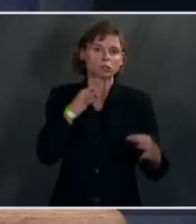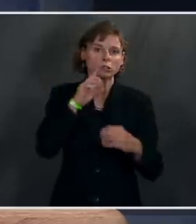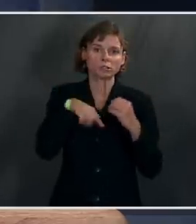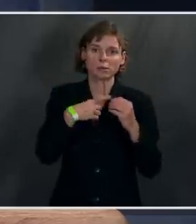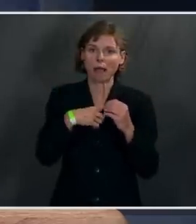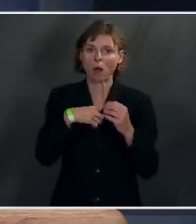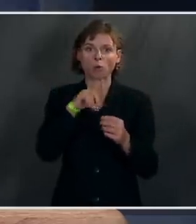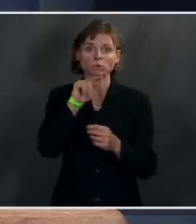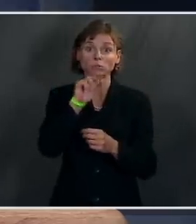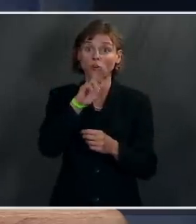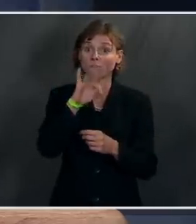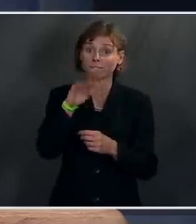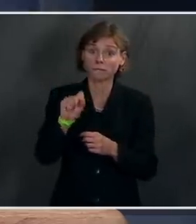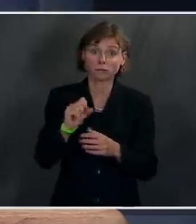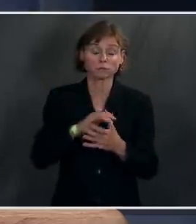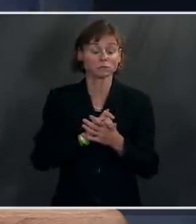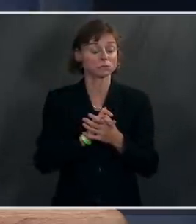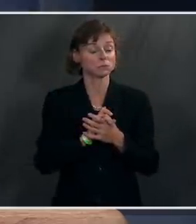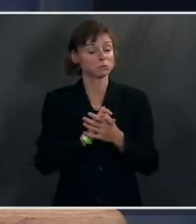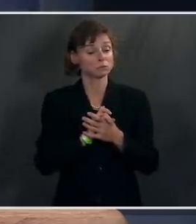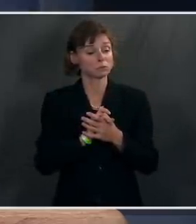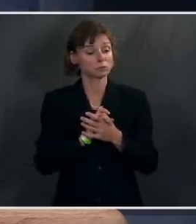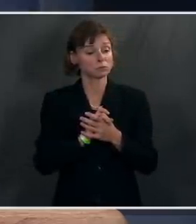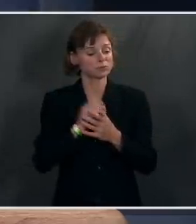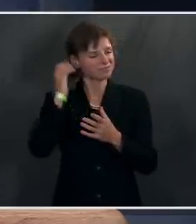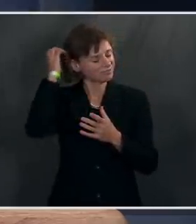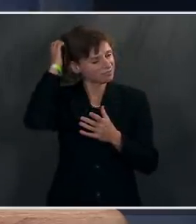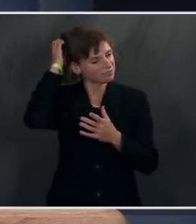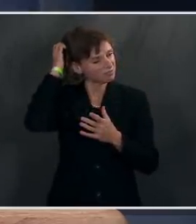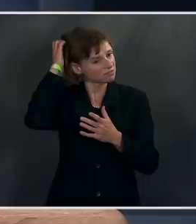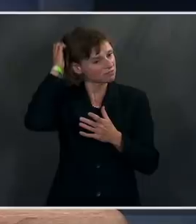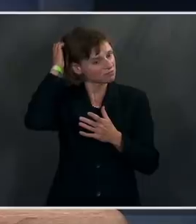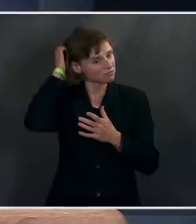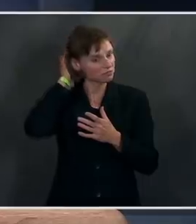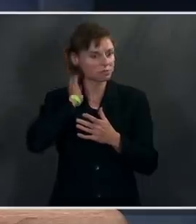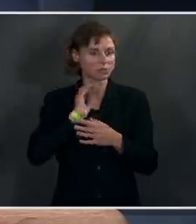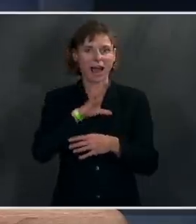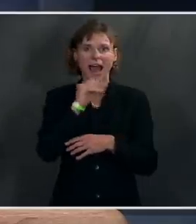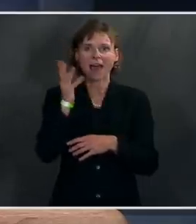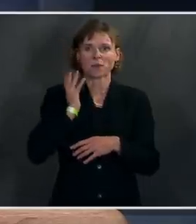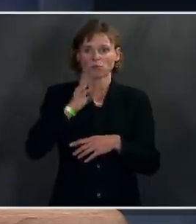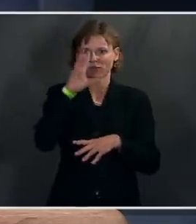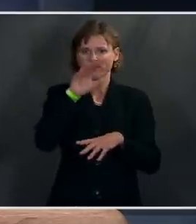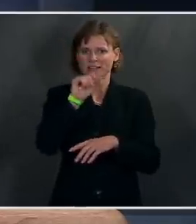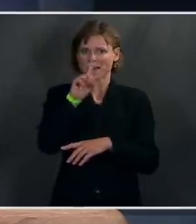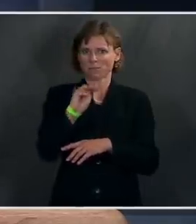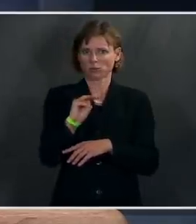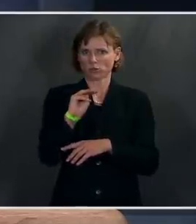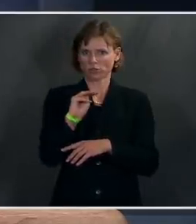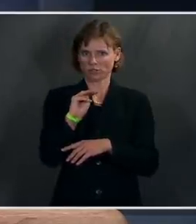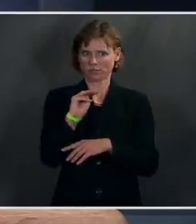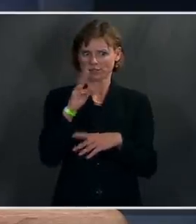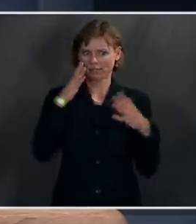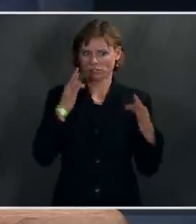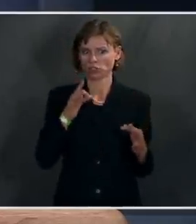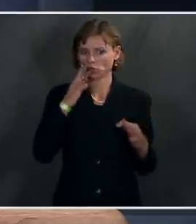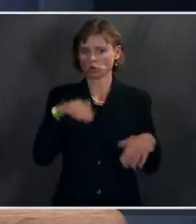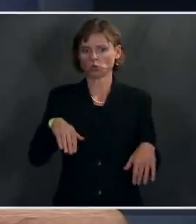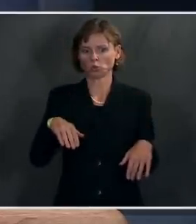And, you know, the previous administration's decision to lift the existing tariffs on the UAE under section 230